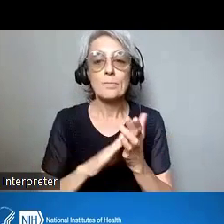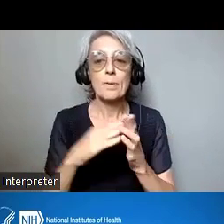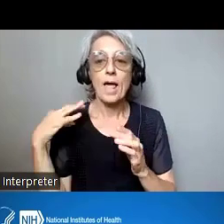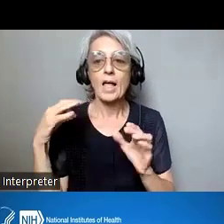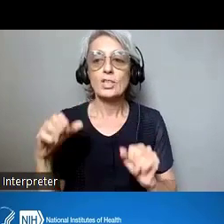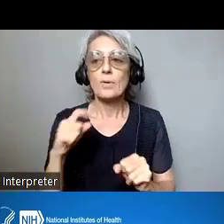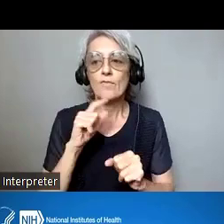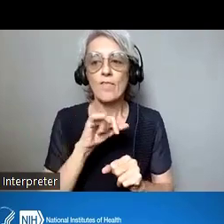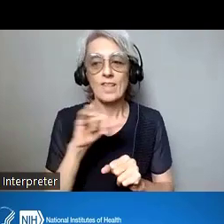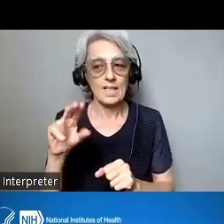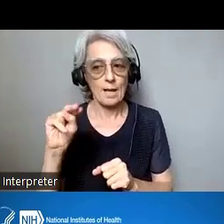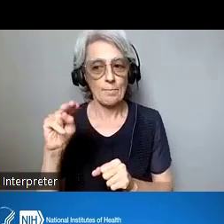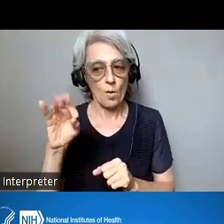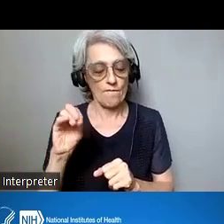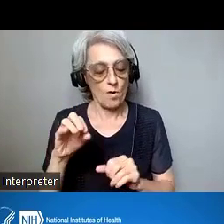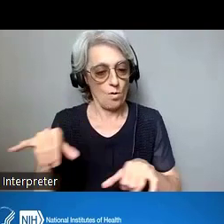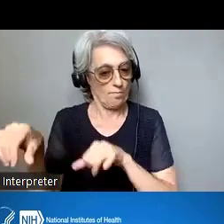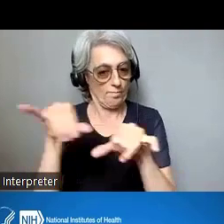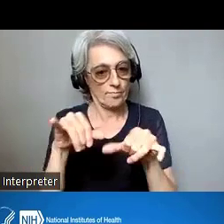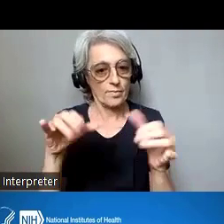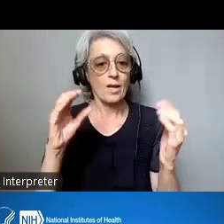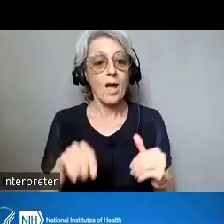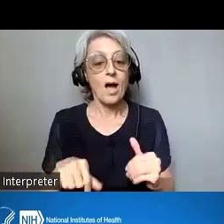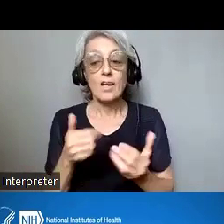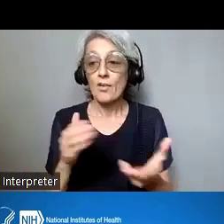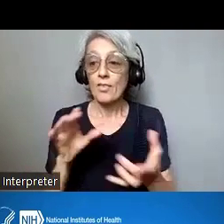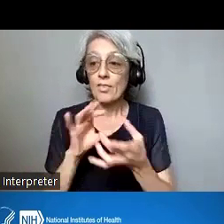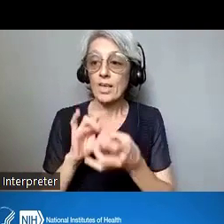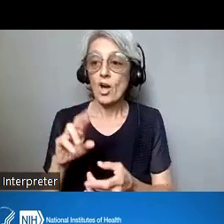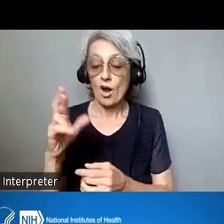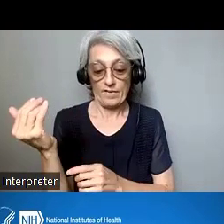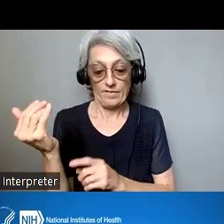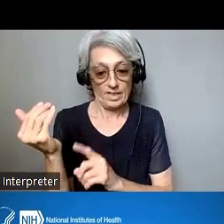Another feature of the R15 is that the grant is renewable.